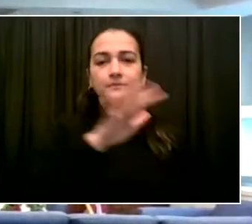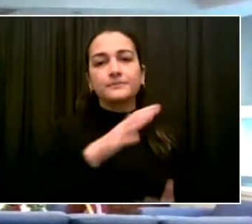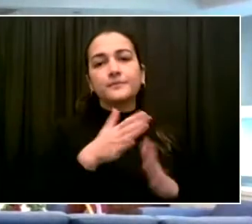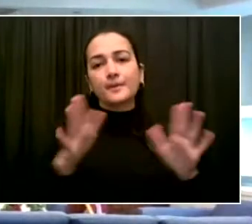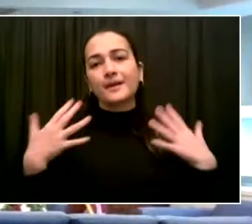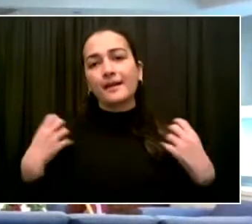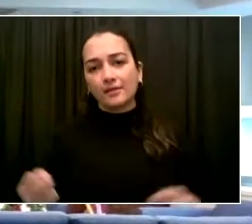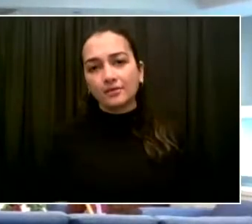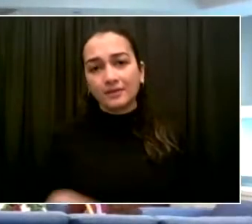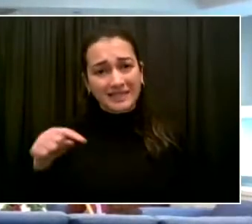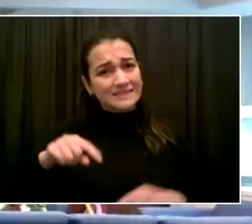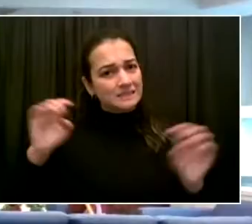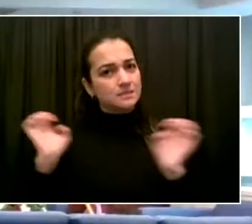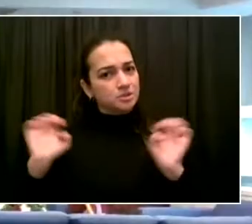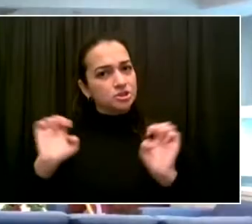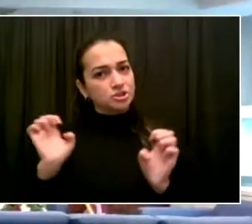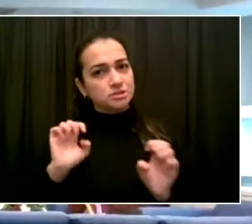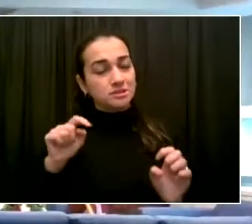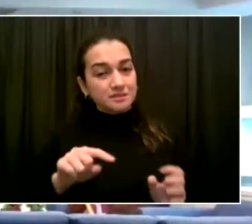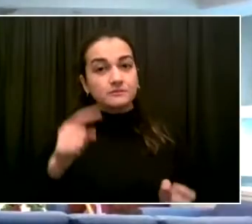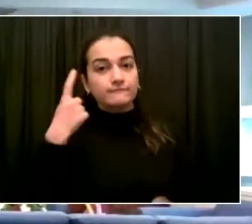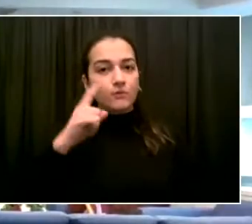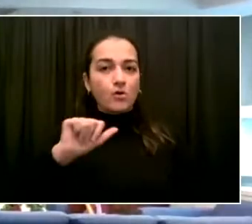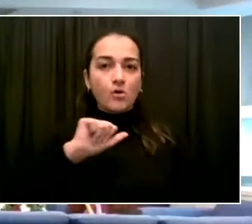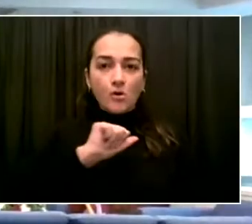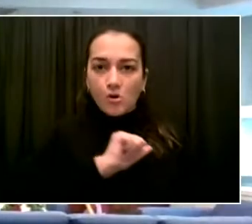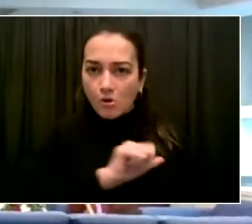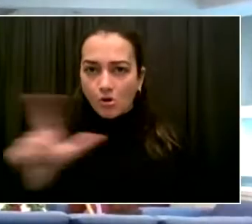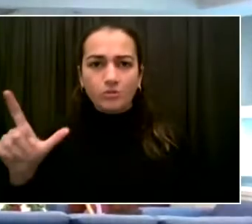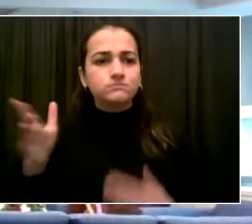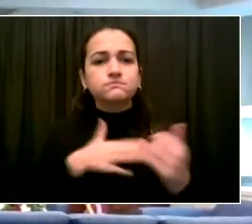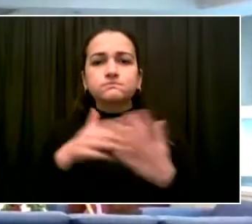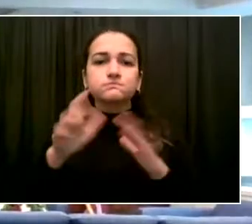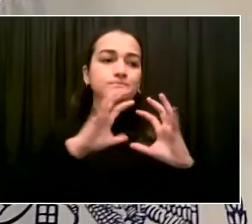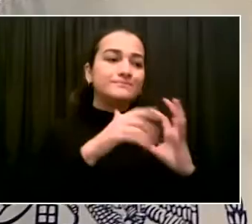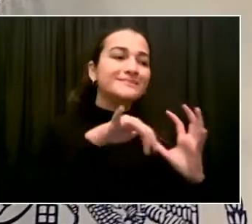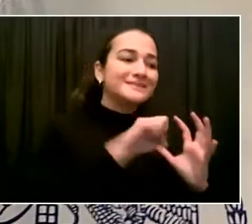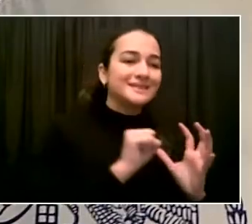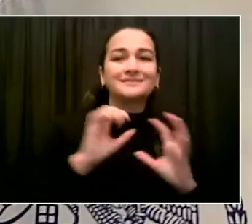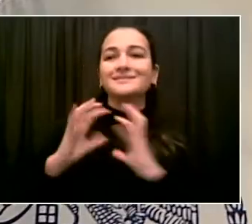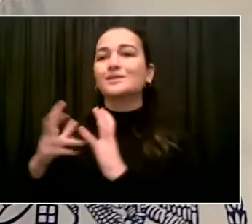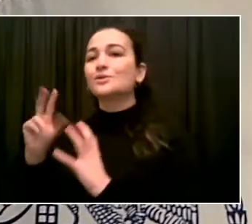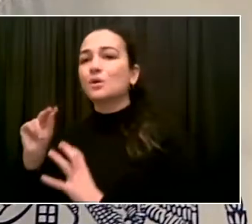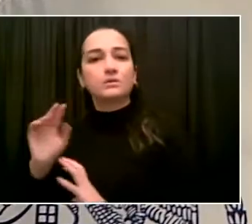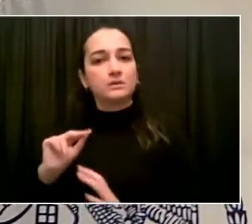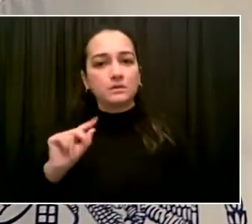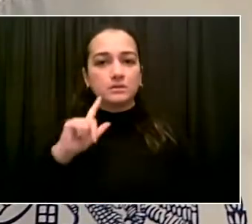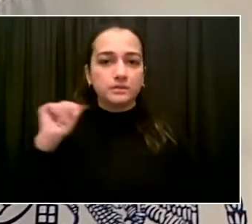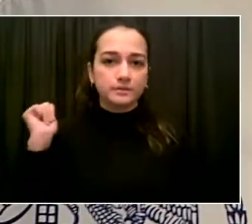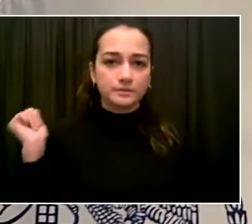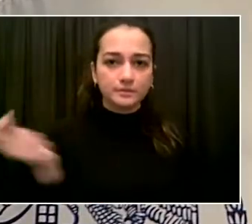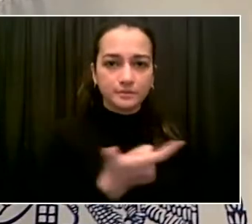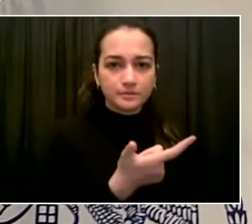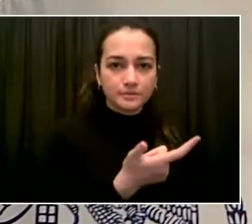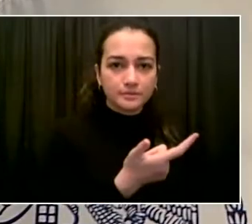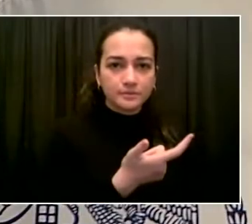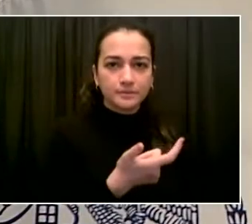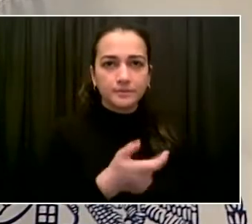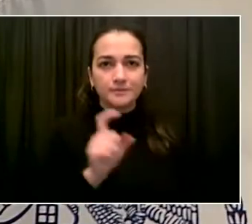IS ACROSS THE BOARD SO IT'S NOT PICKING ONE INDUSTRY OVER ANOTHER AND TREATING THEM